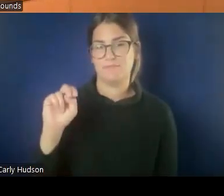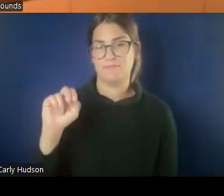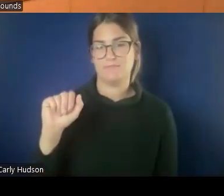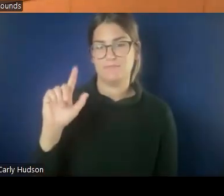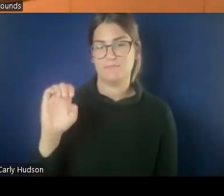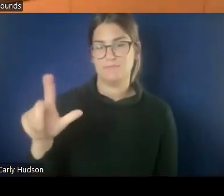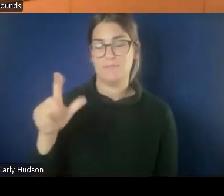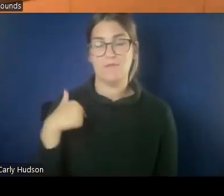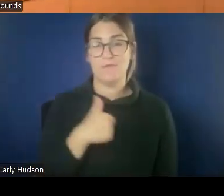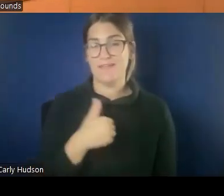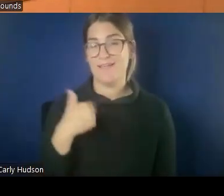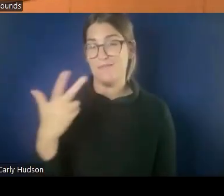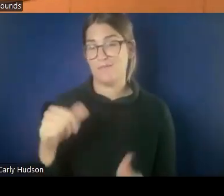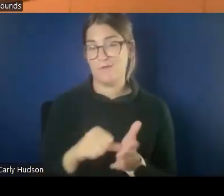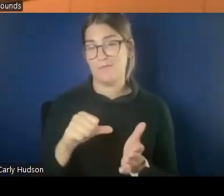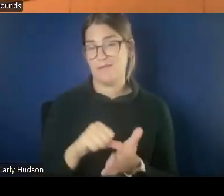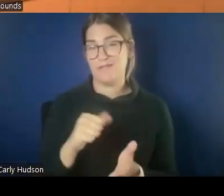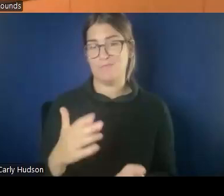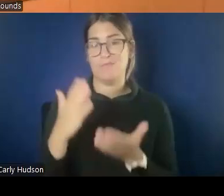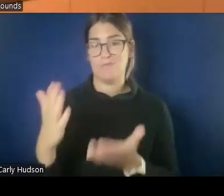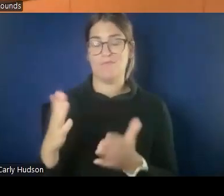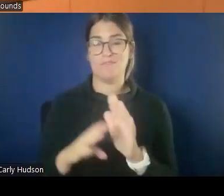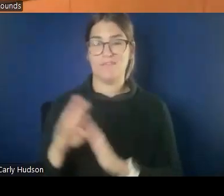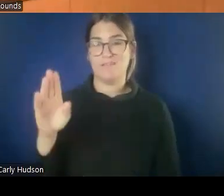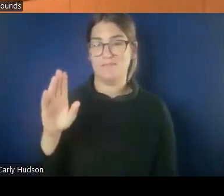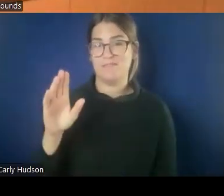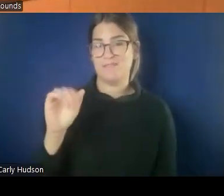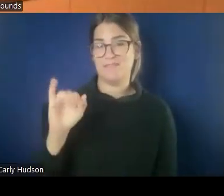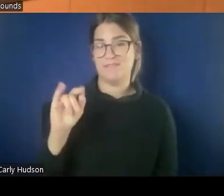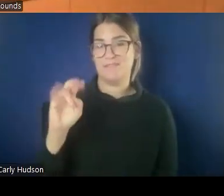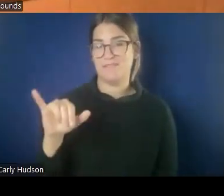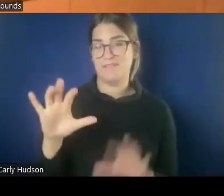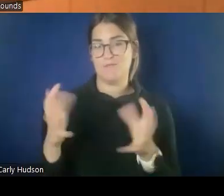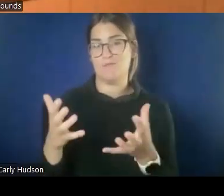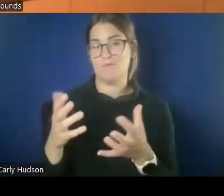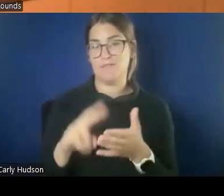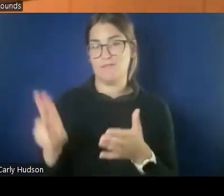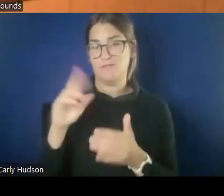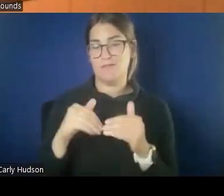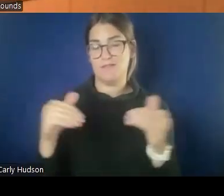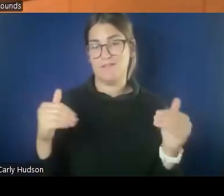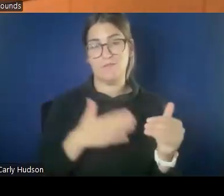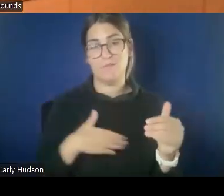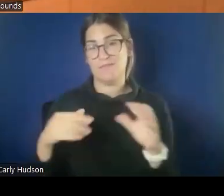developing Infinity group at a university level so please email us we're happy to meet and share this